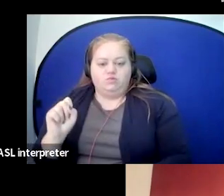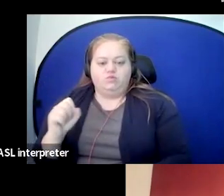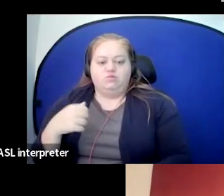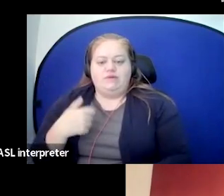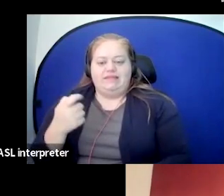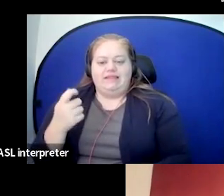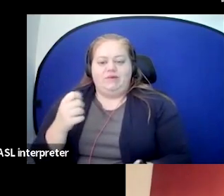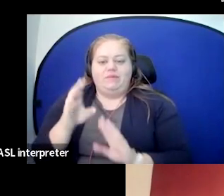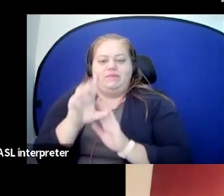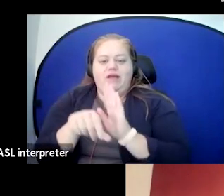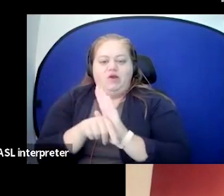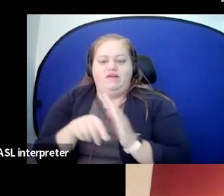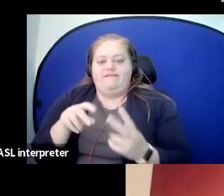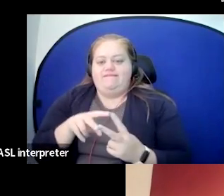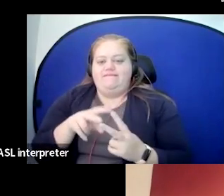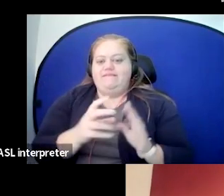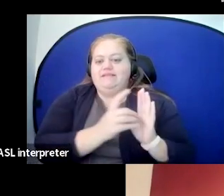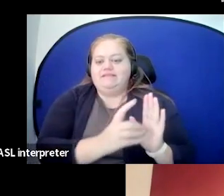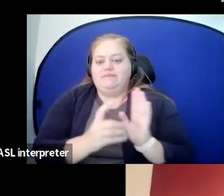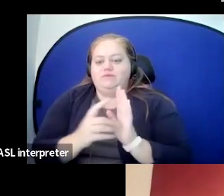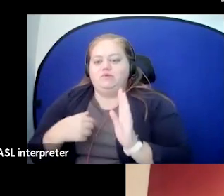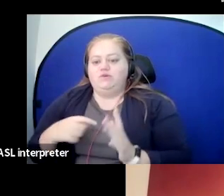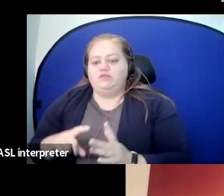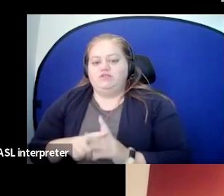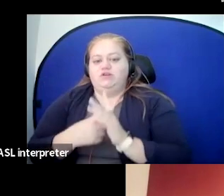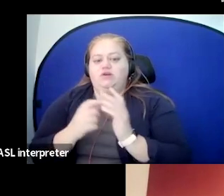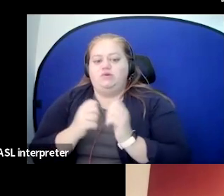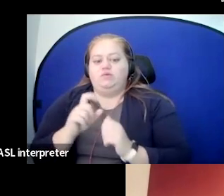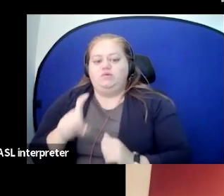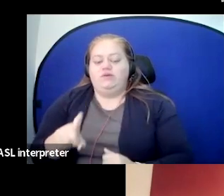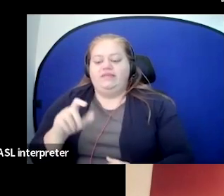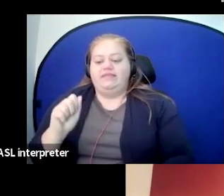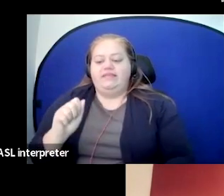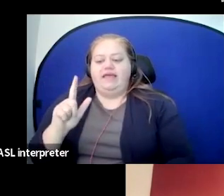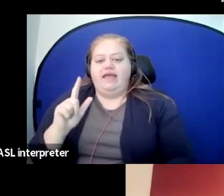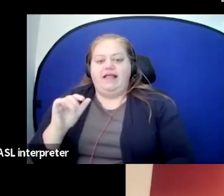of in those two clips. I'm going to start with a question for Allie.